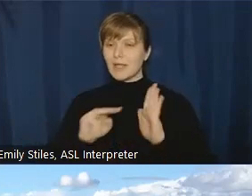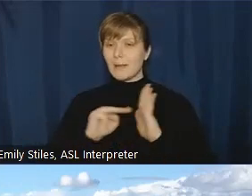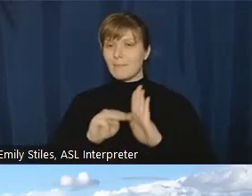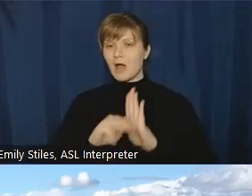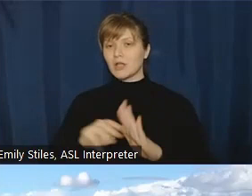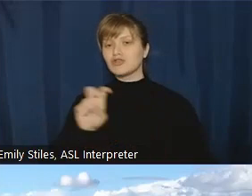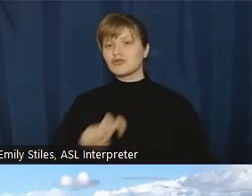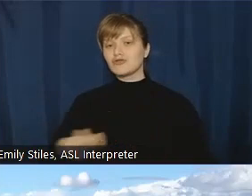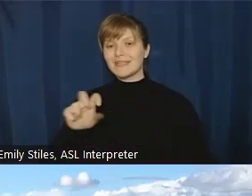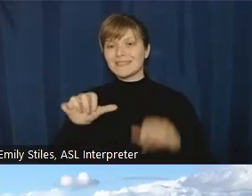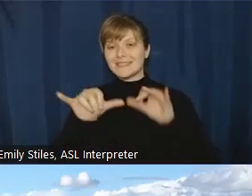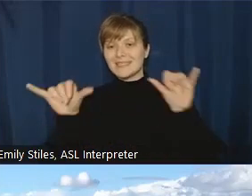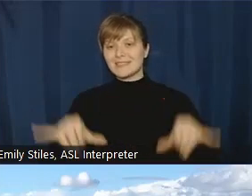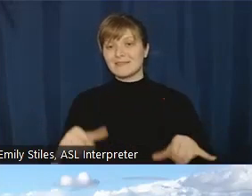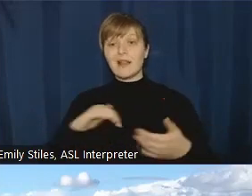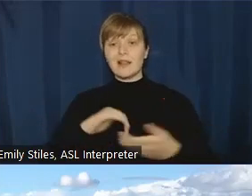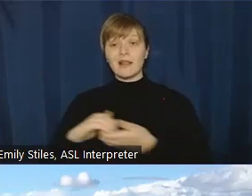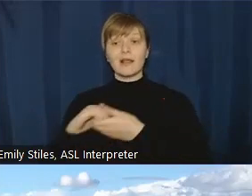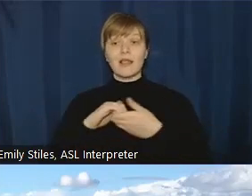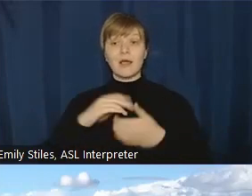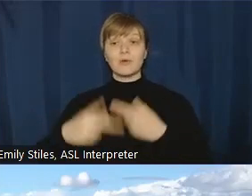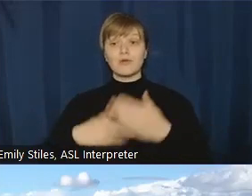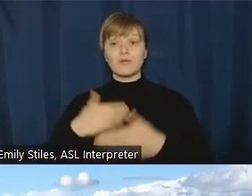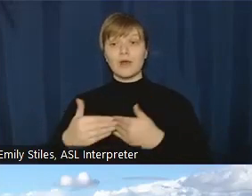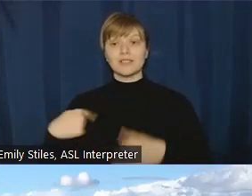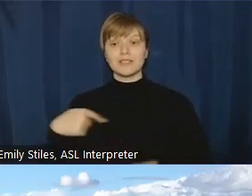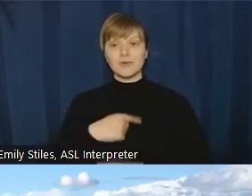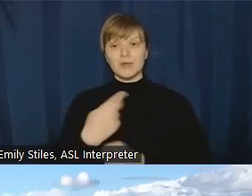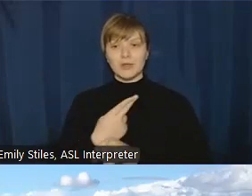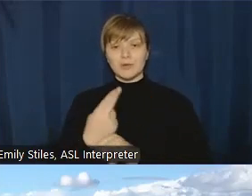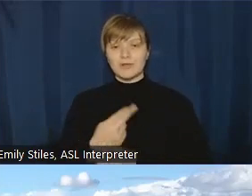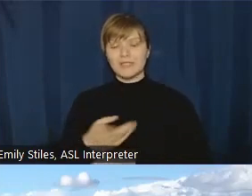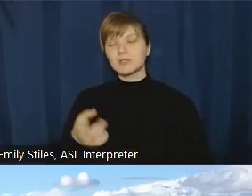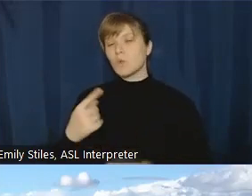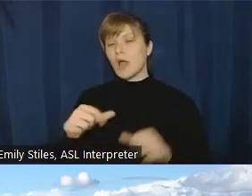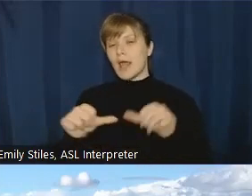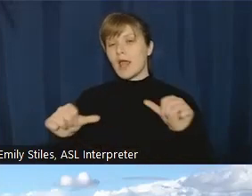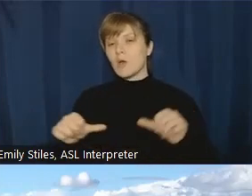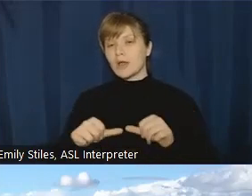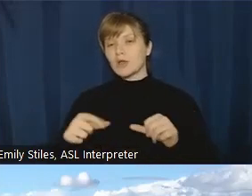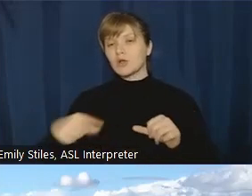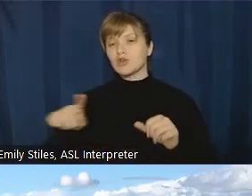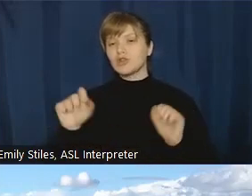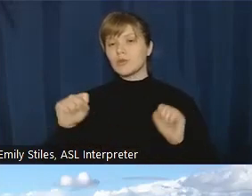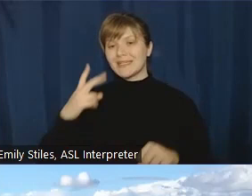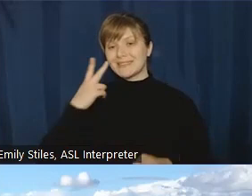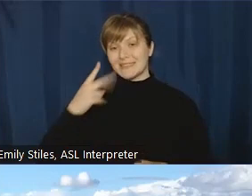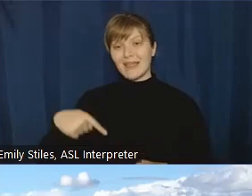the collaborative process we used. This is the area that we are working on to bring in